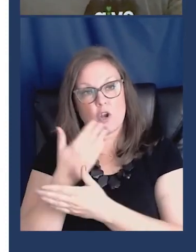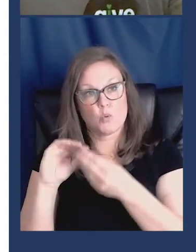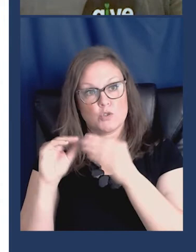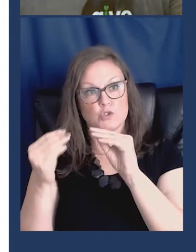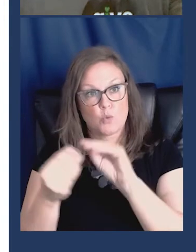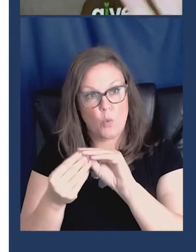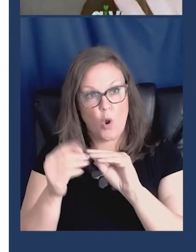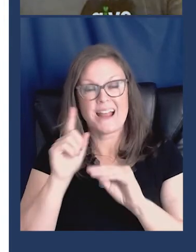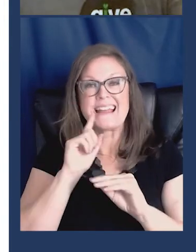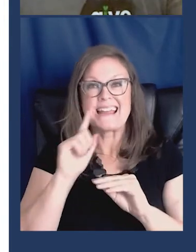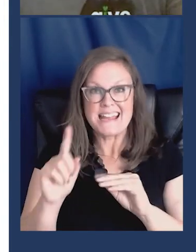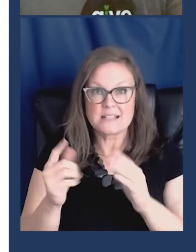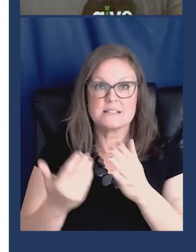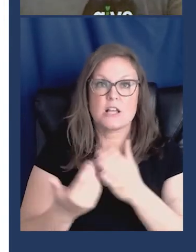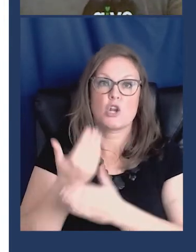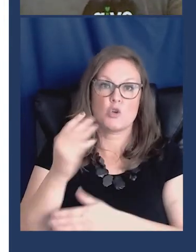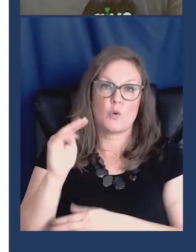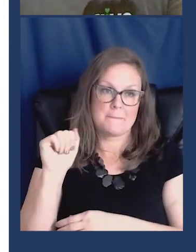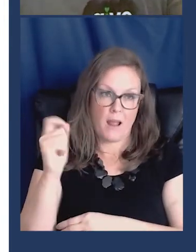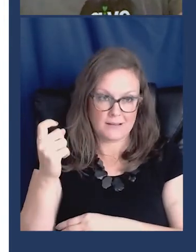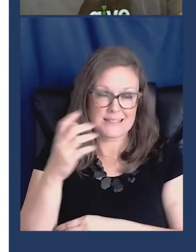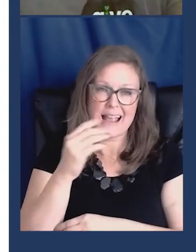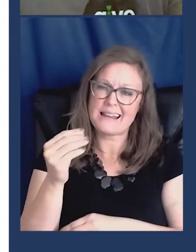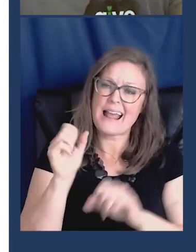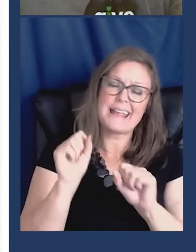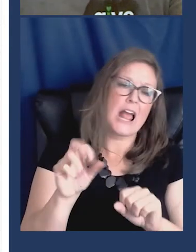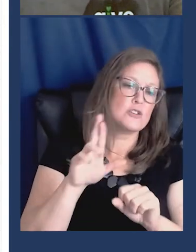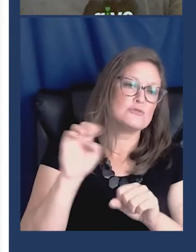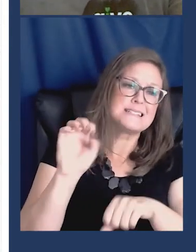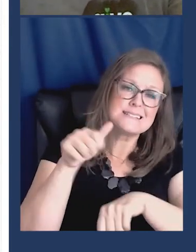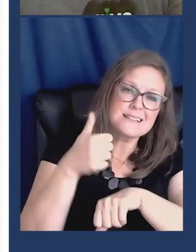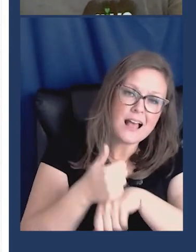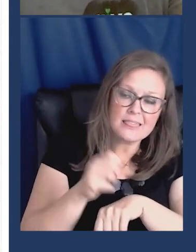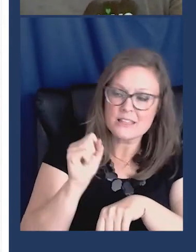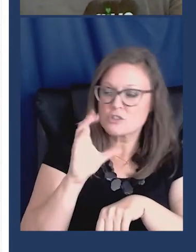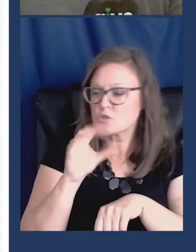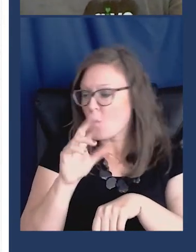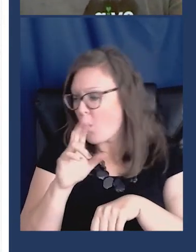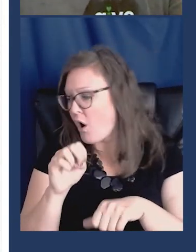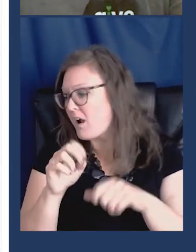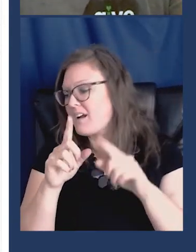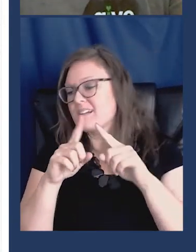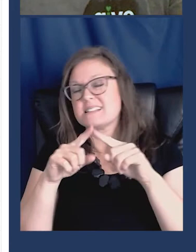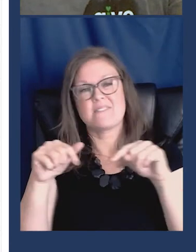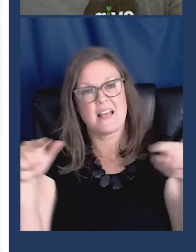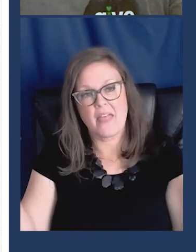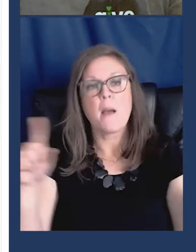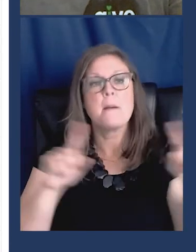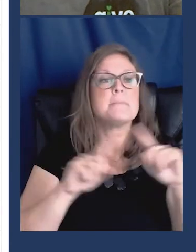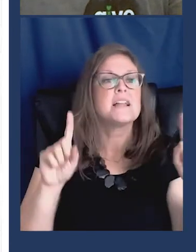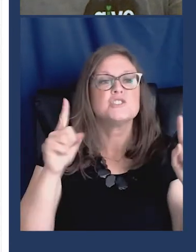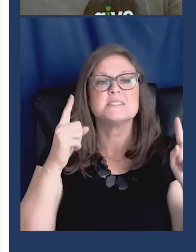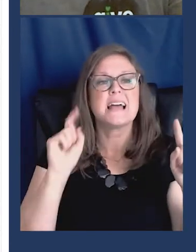And I could reset the score and stuff like that. But I'll just have to get just have to continually do better